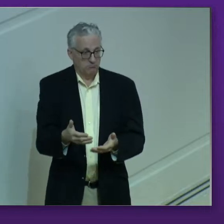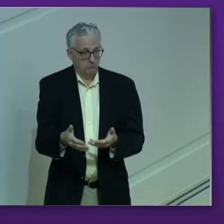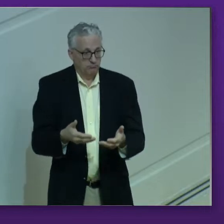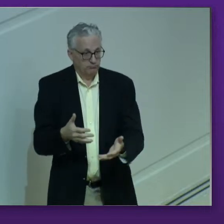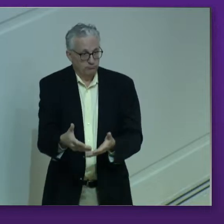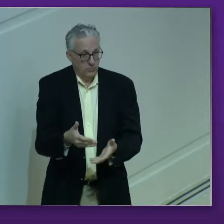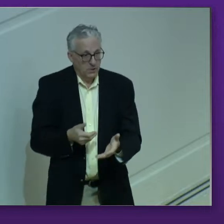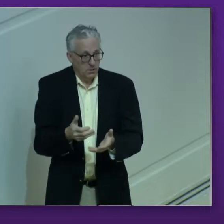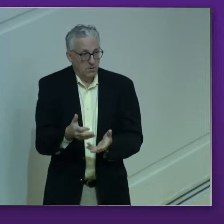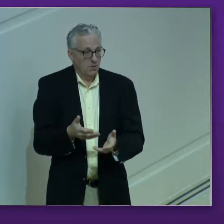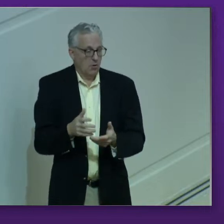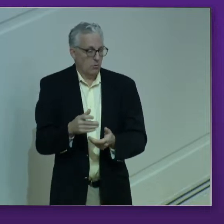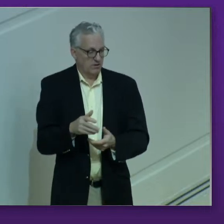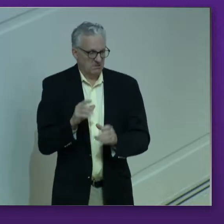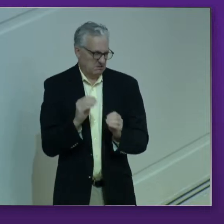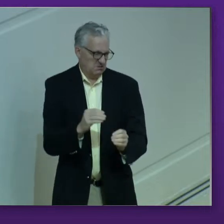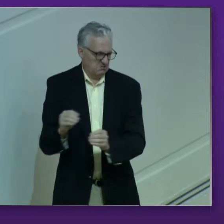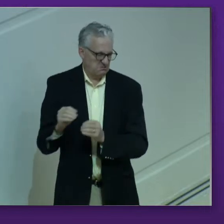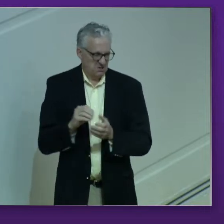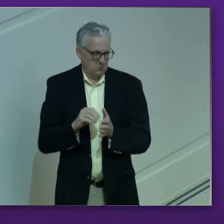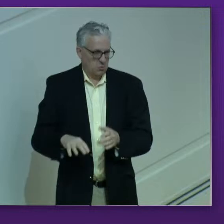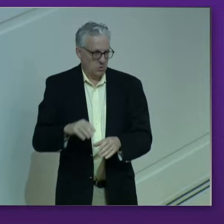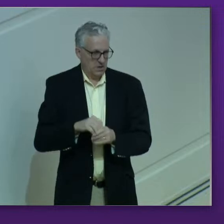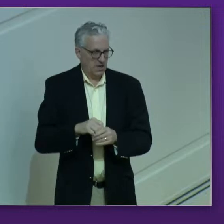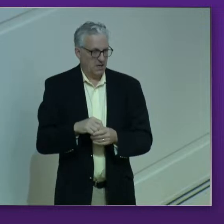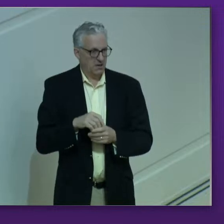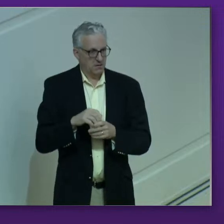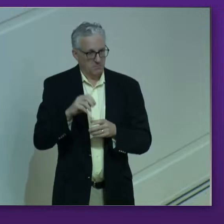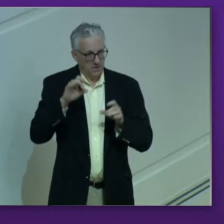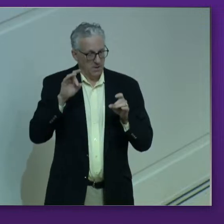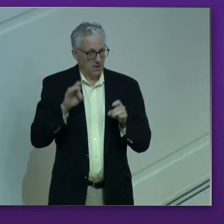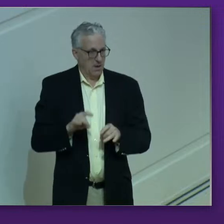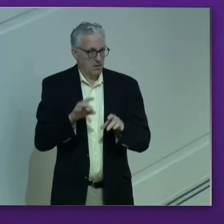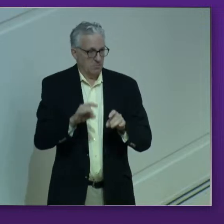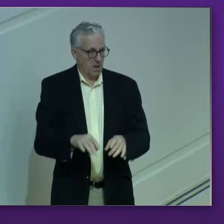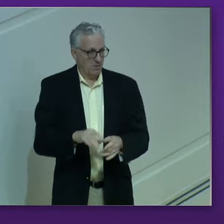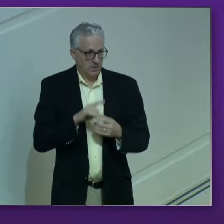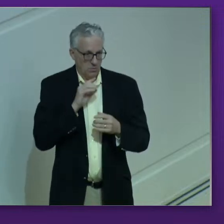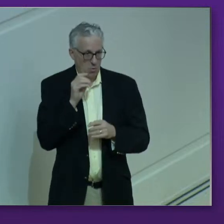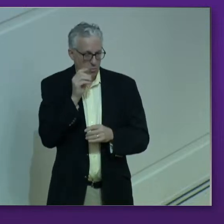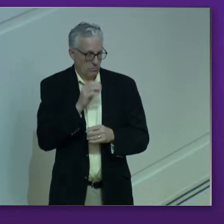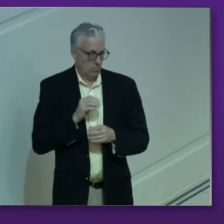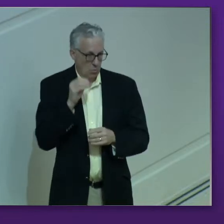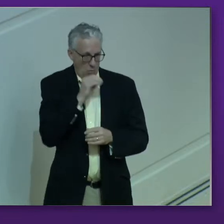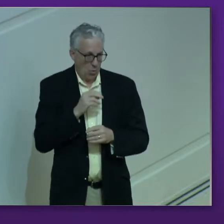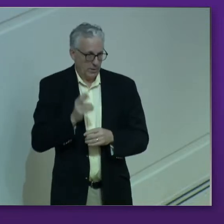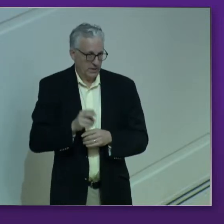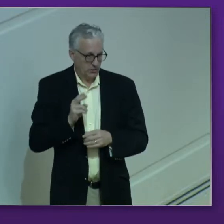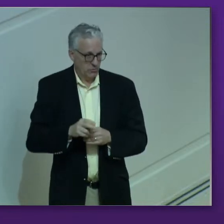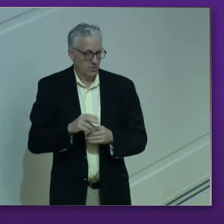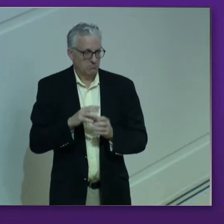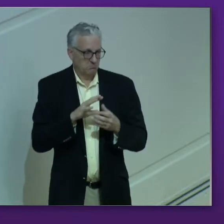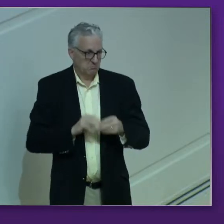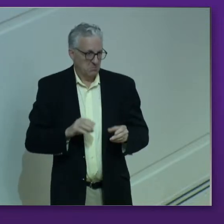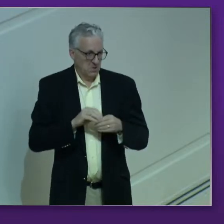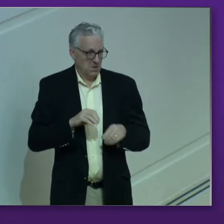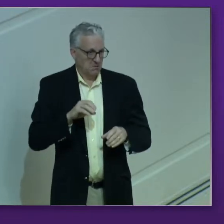FELLOWSHIP IN 2024. LET'S PUT OUR HANDS TOGETHER FOR. [LISTING NAMES] SHE CANNOT MAKE IT TODAY.